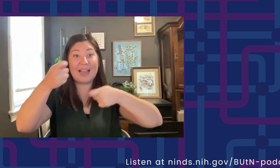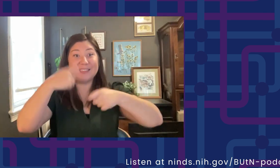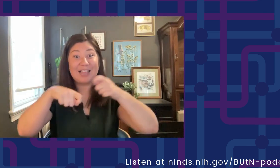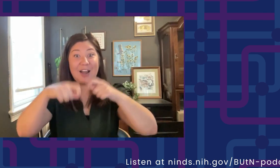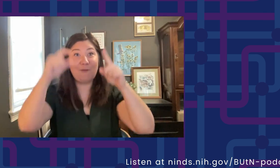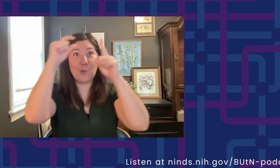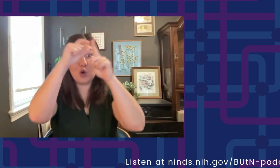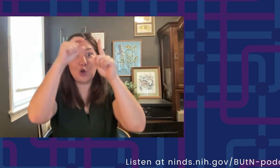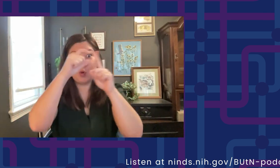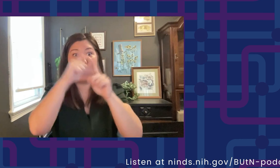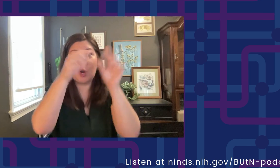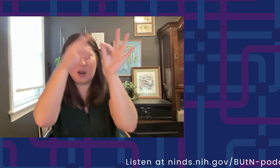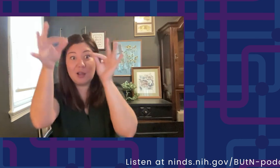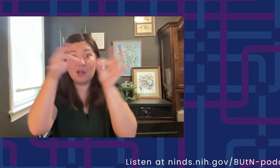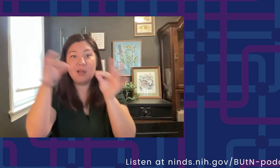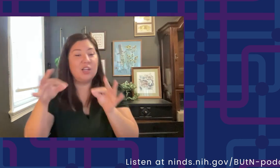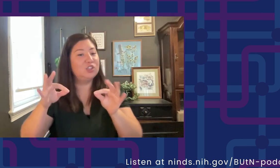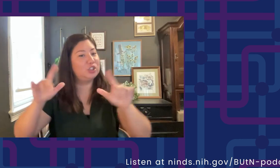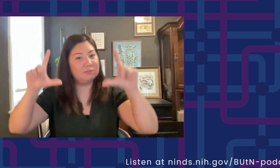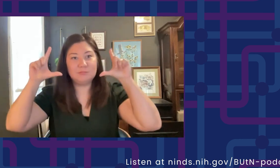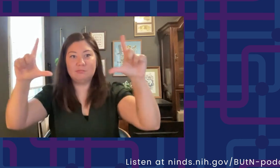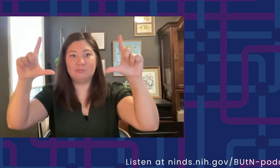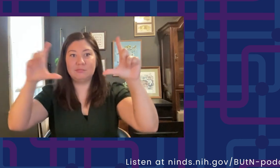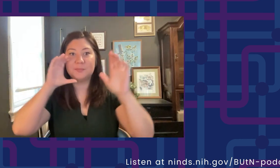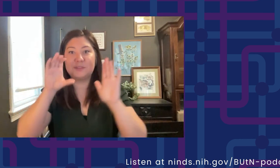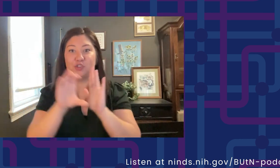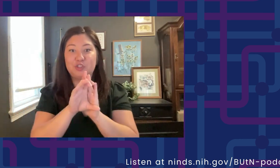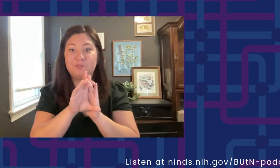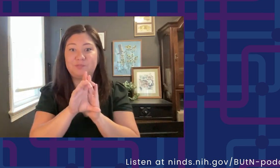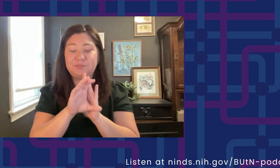And instead of using words to describe that, I used a picture.